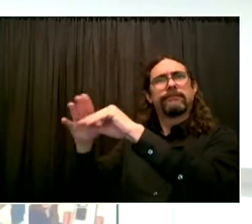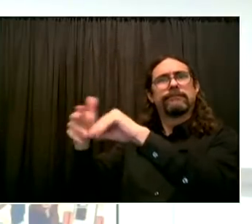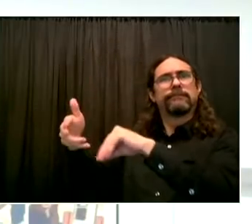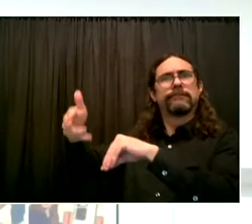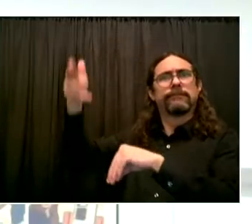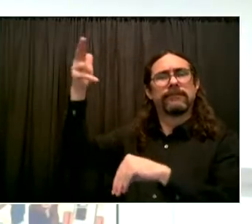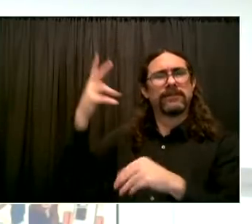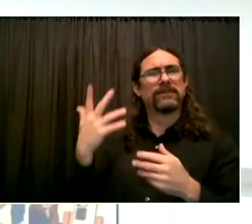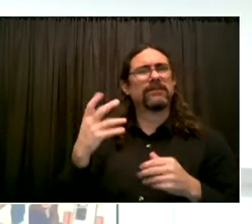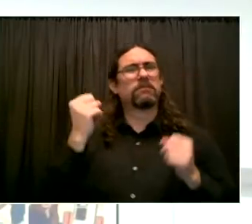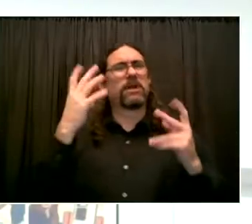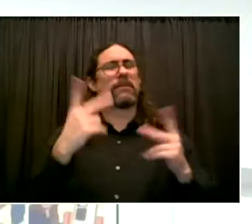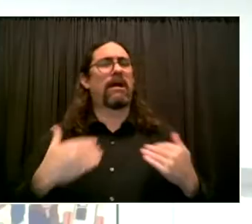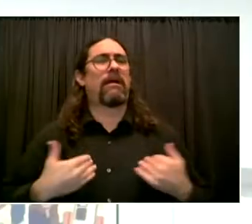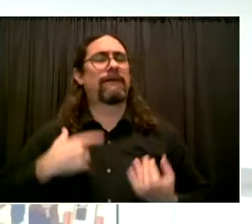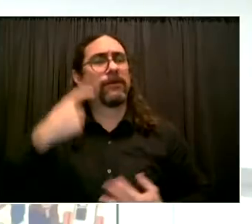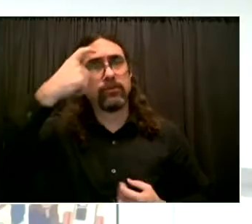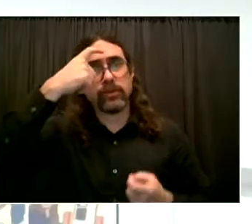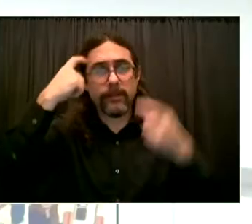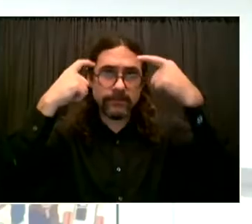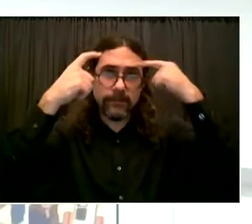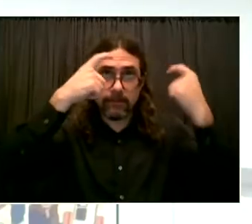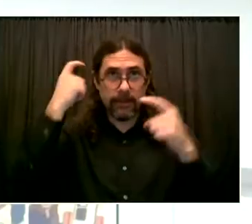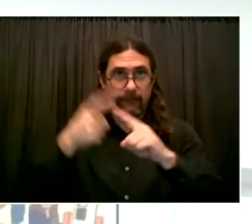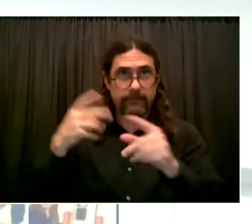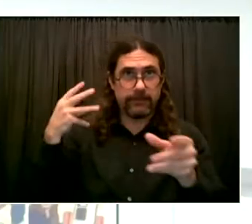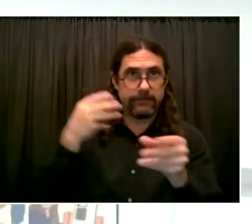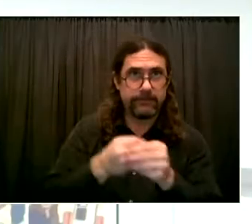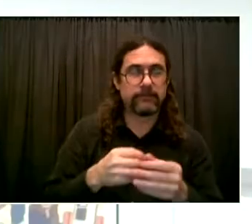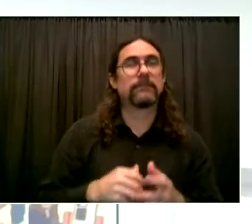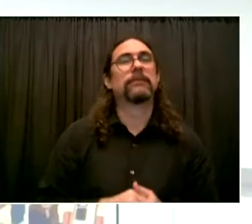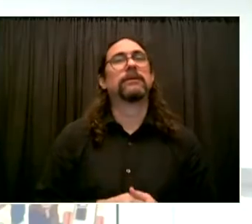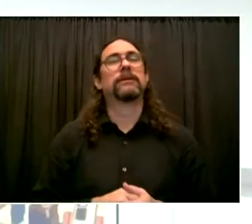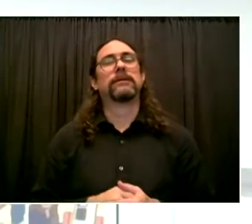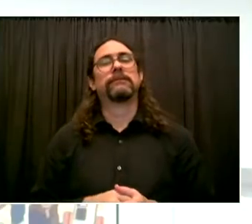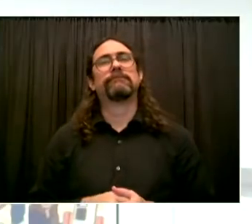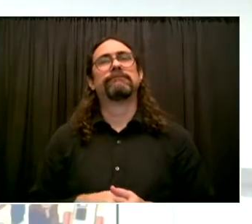AGAIN AND OMICRON ON THE HORIZON.